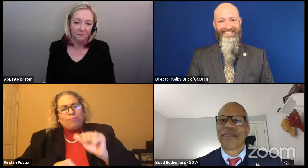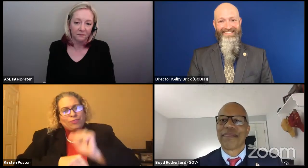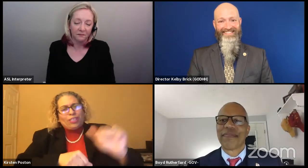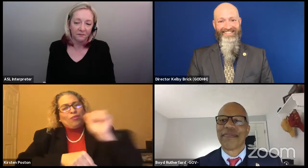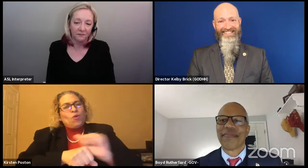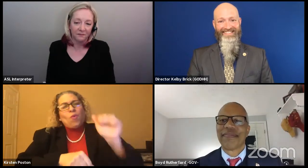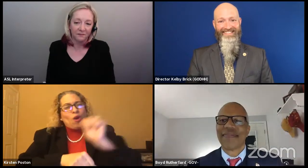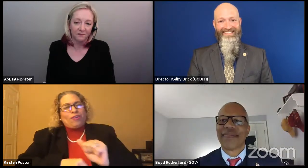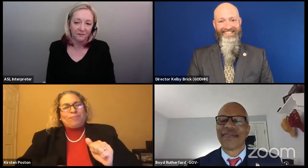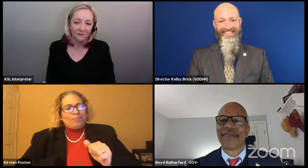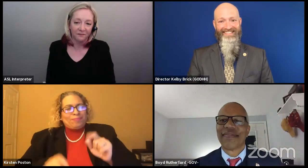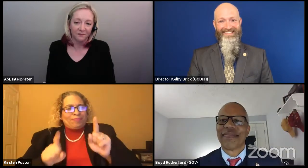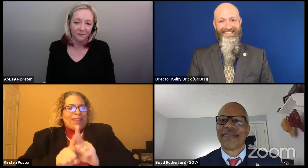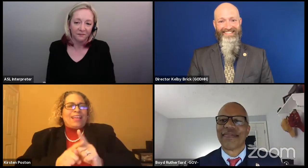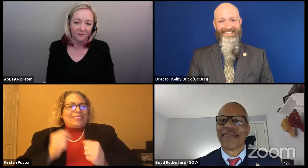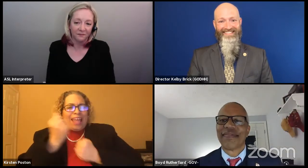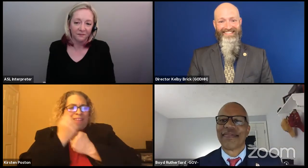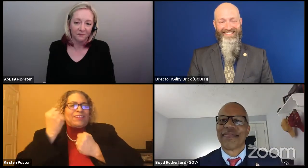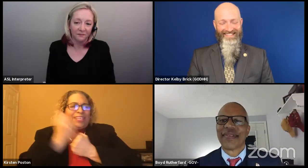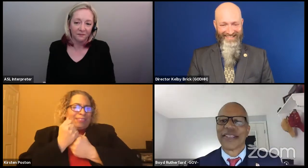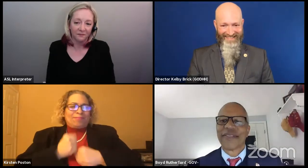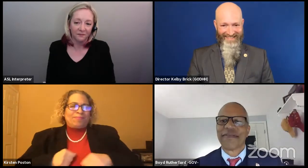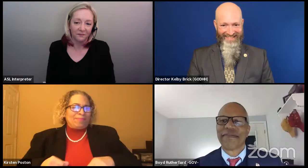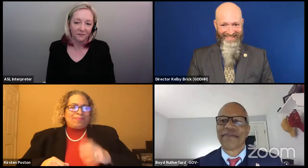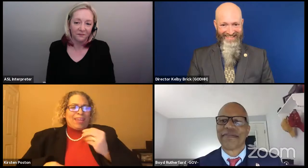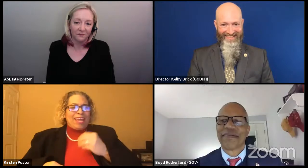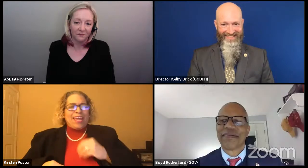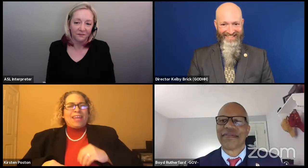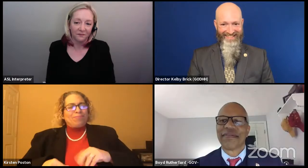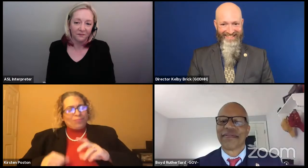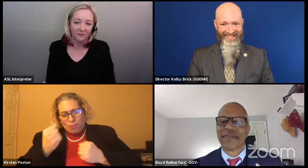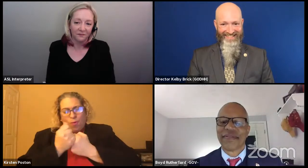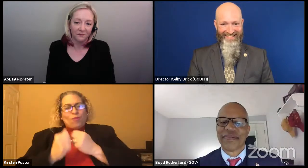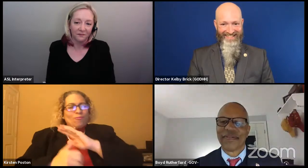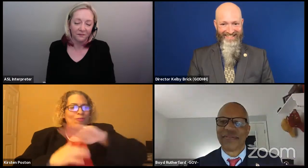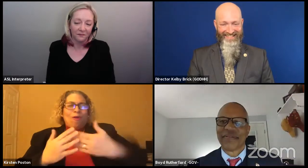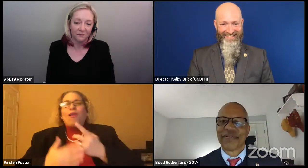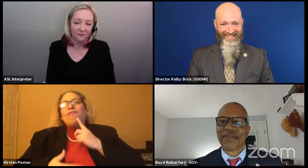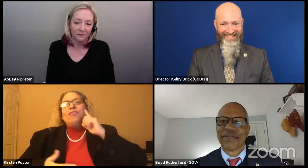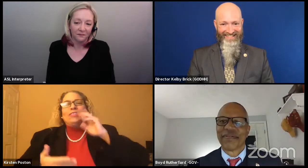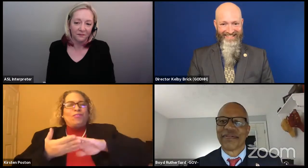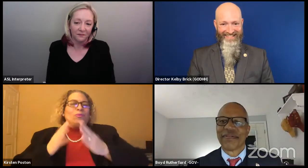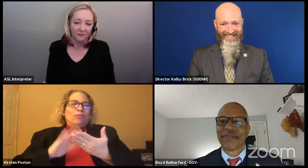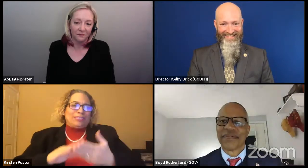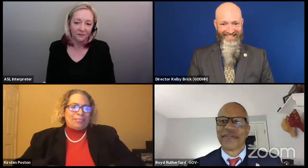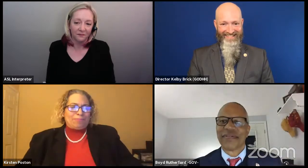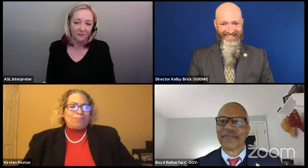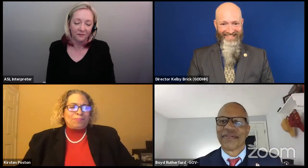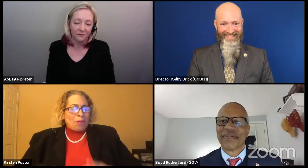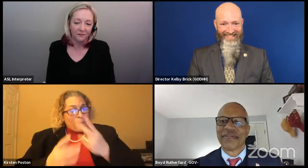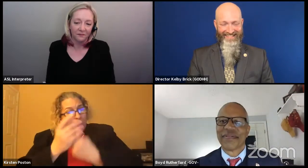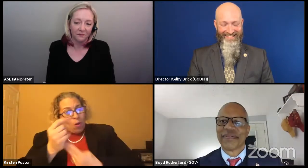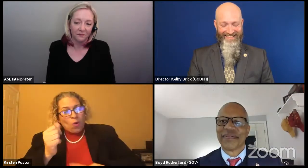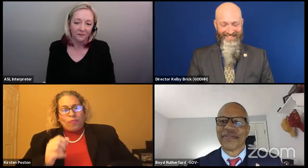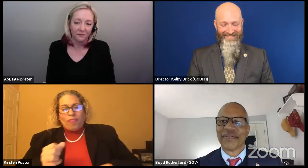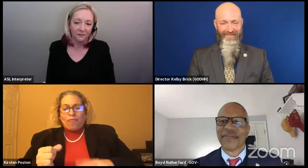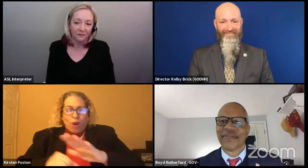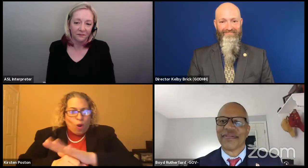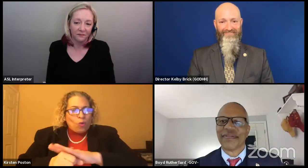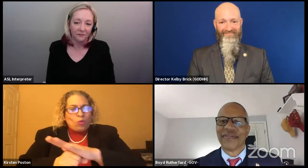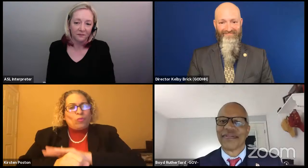continue advocating and working forever and advocating for all individuals in the Deaf